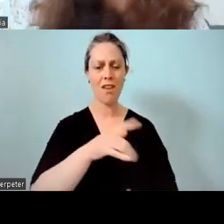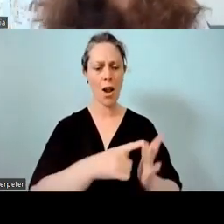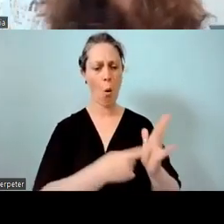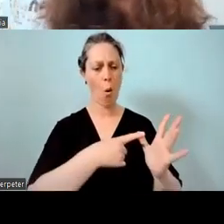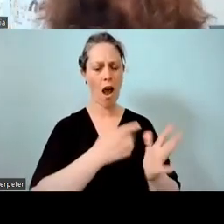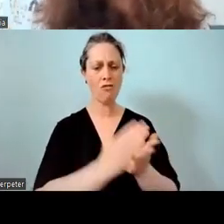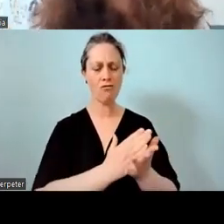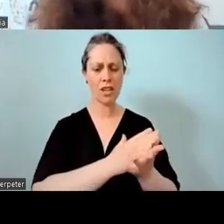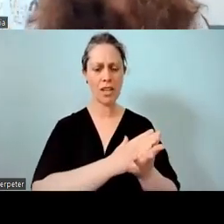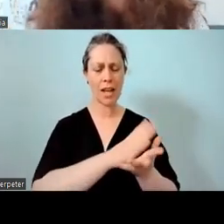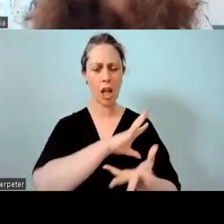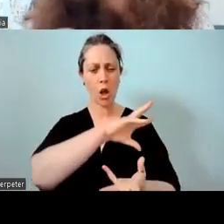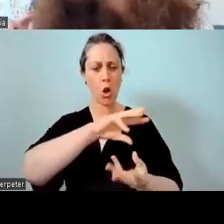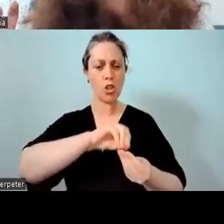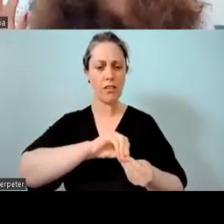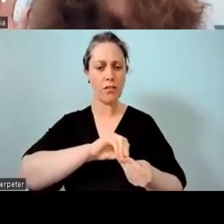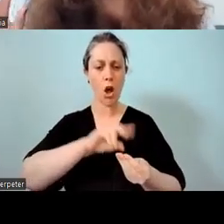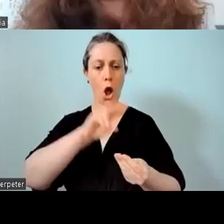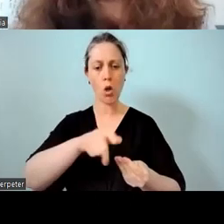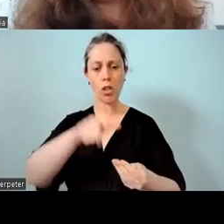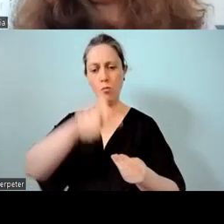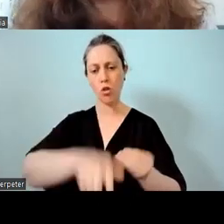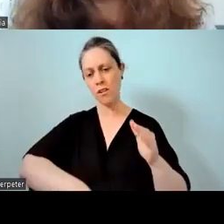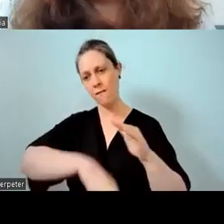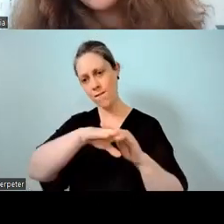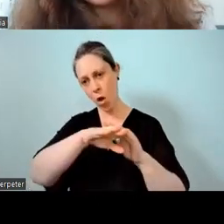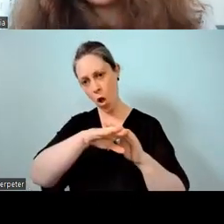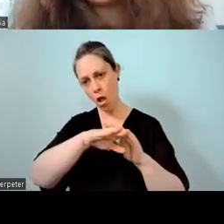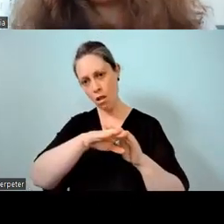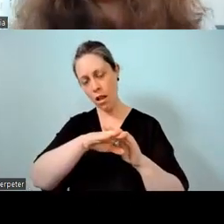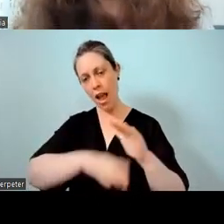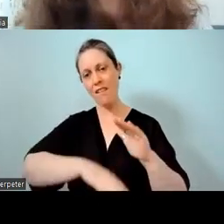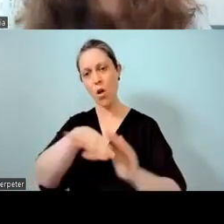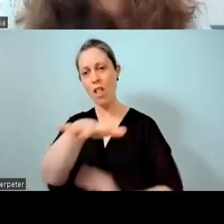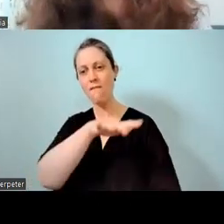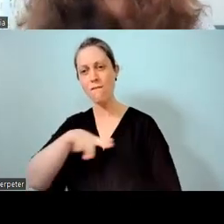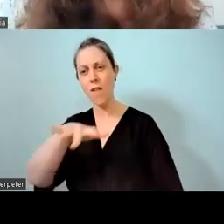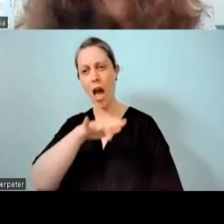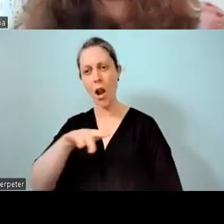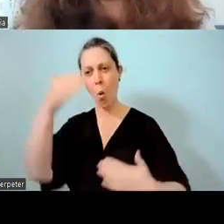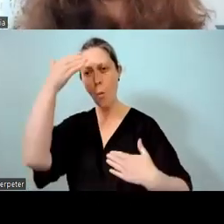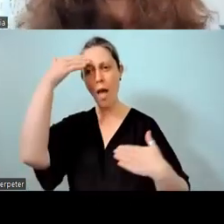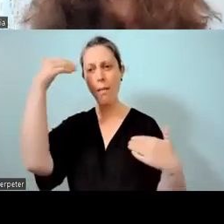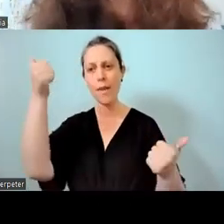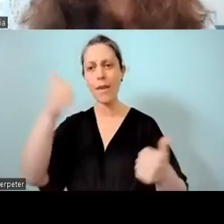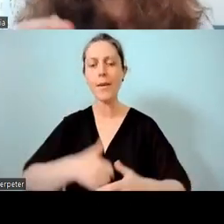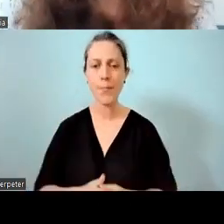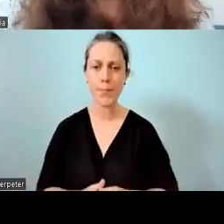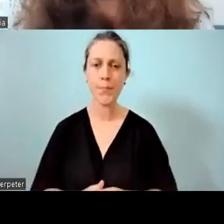looks at the wellbeing of, of the entire whānau. And so, you know, again, when we're talking about EGL